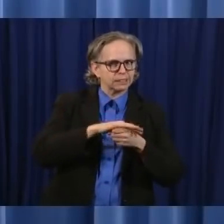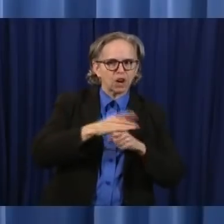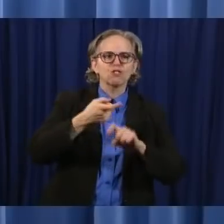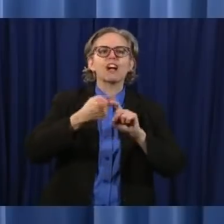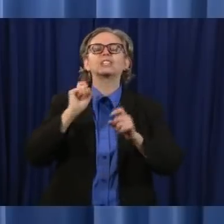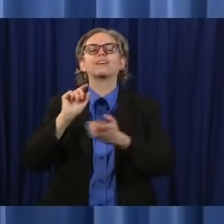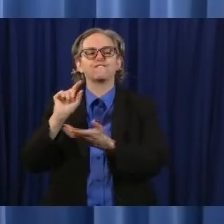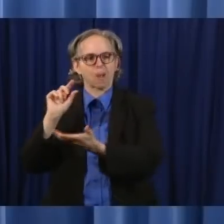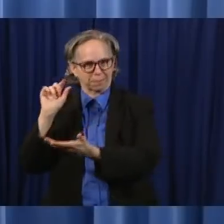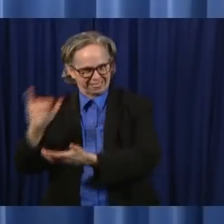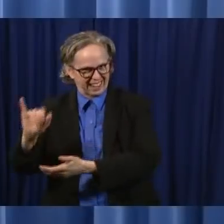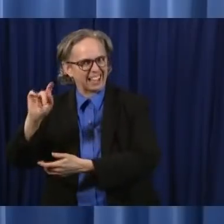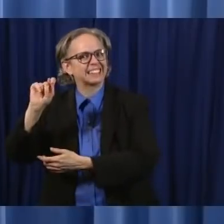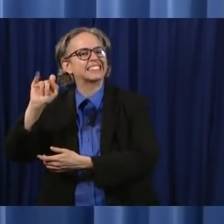SANDRA WILLIAMS FROM CLEVELAND